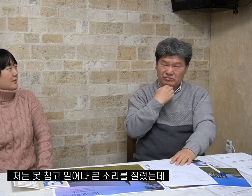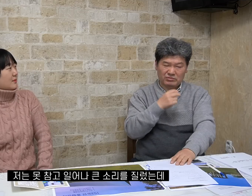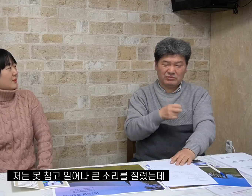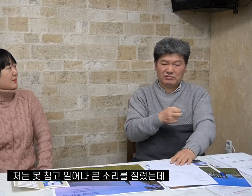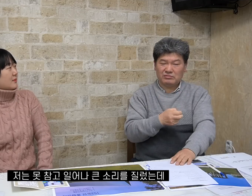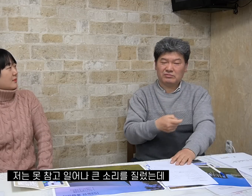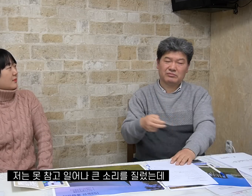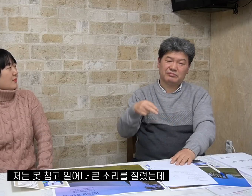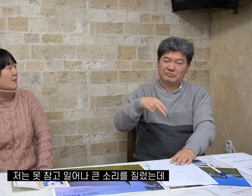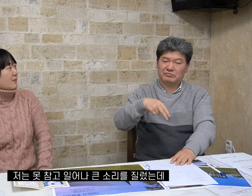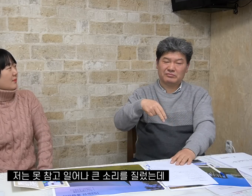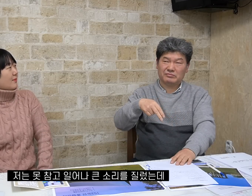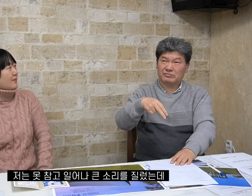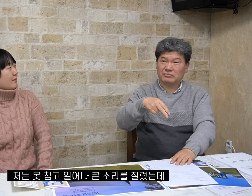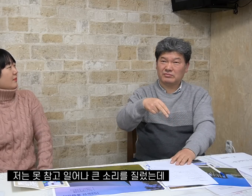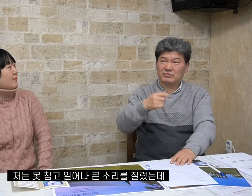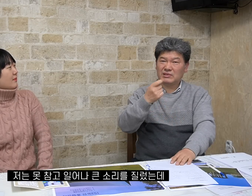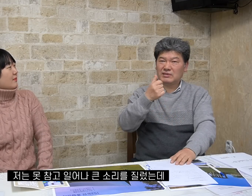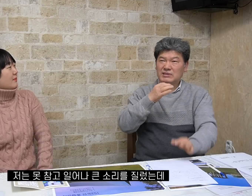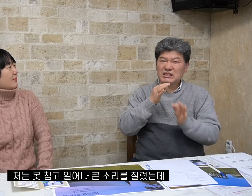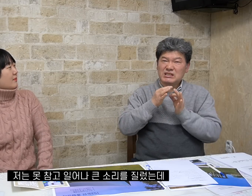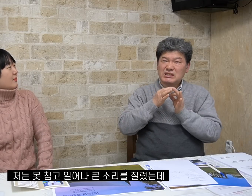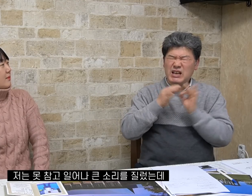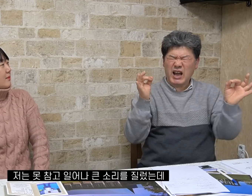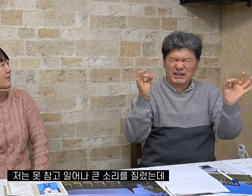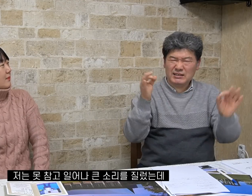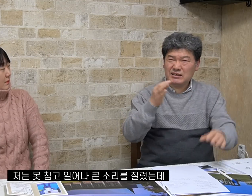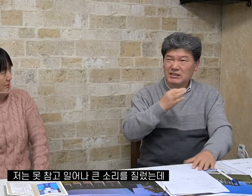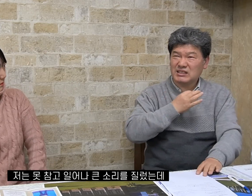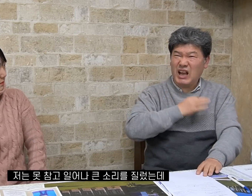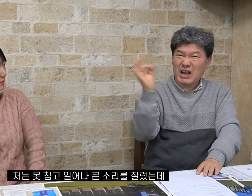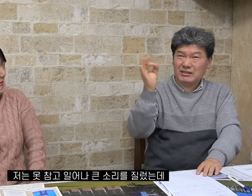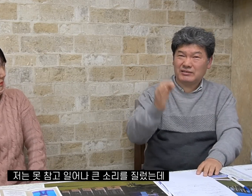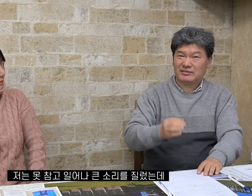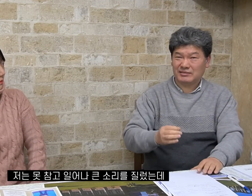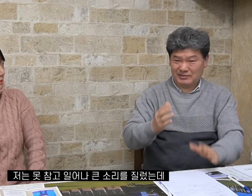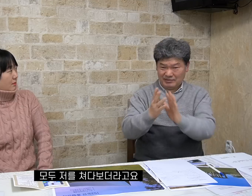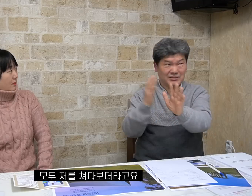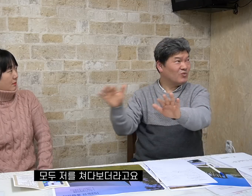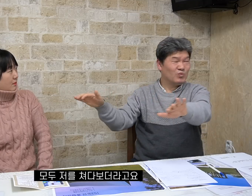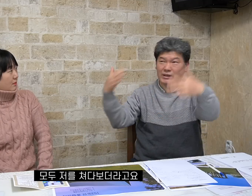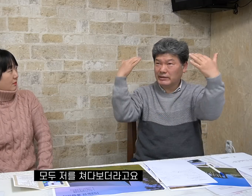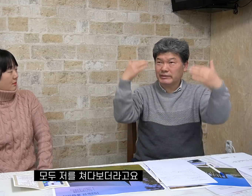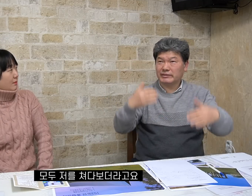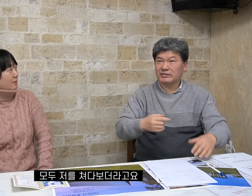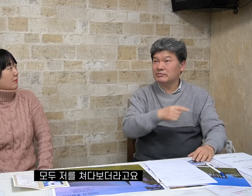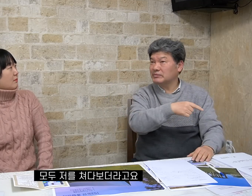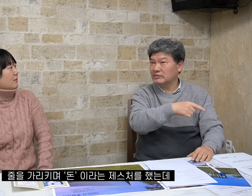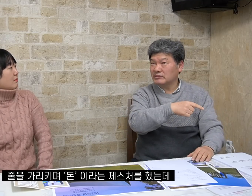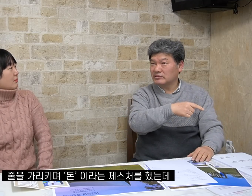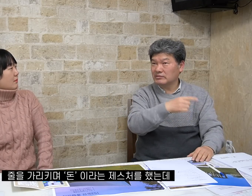I couldn't stand it and got up and screamed loudly, but everyone looked at me.